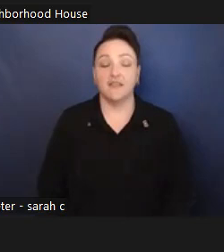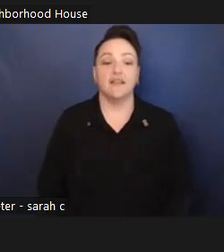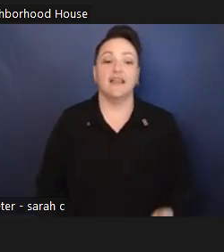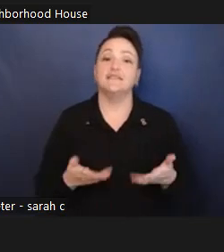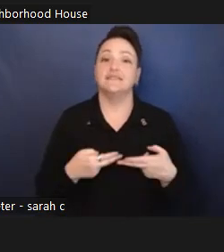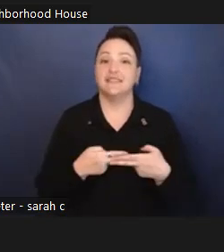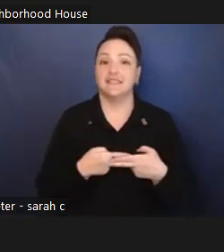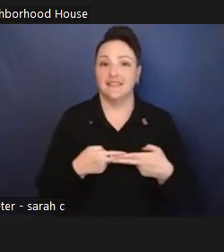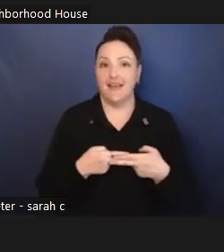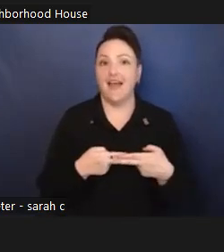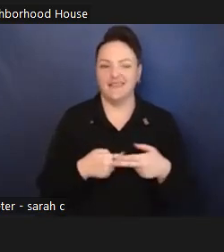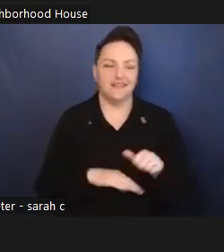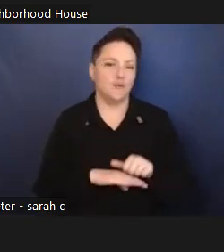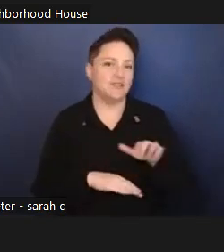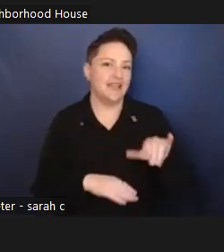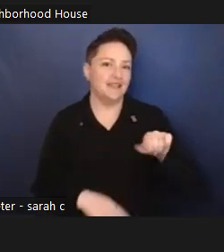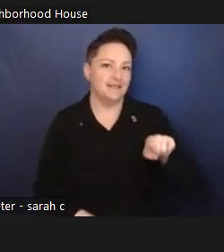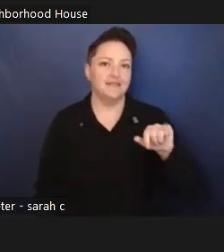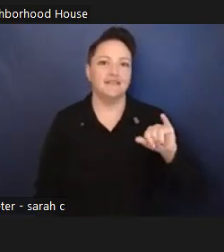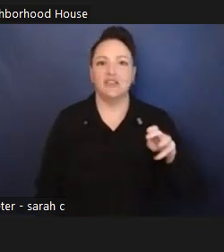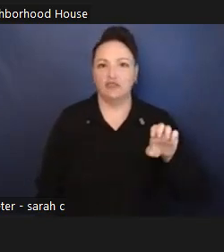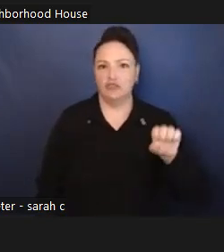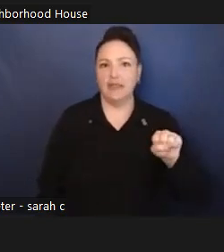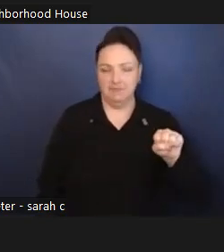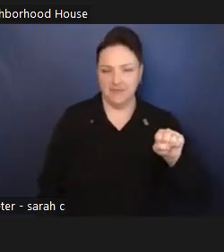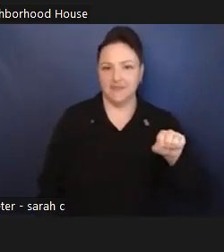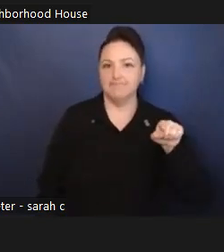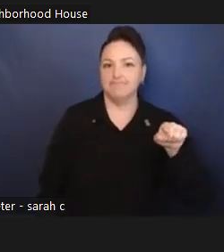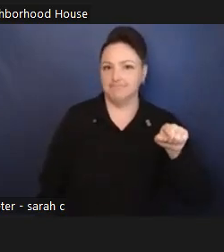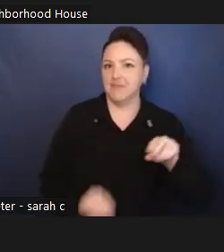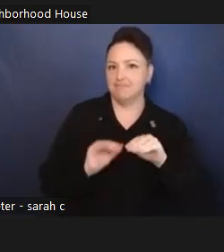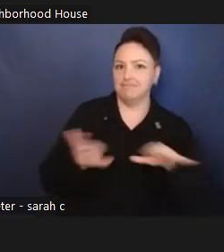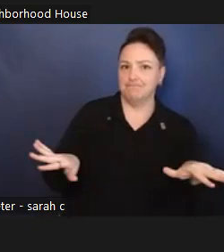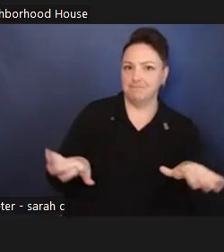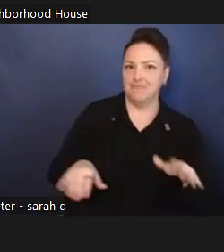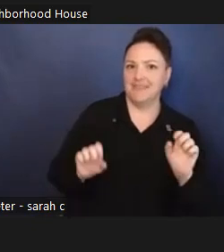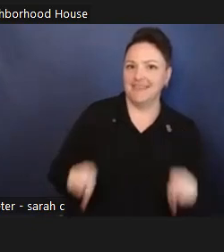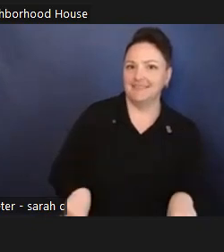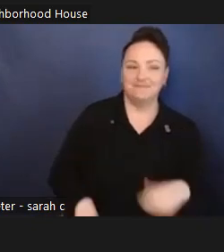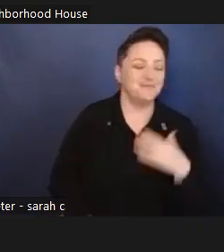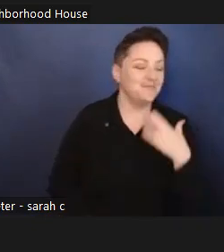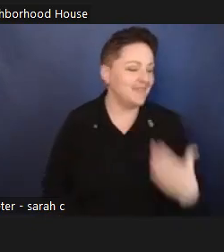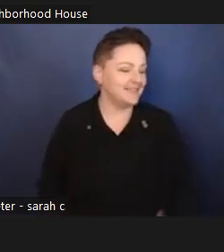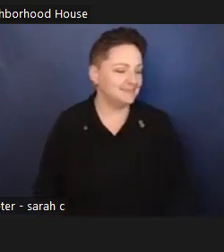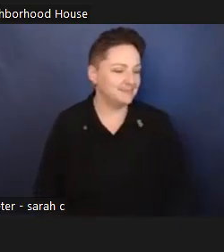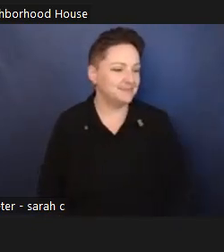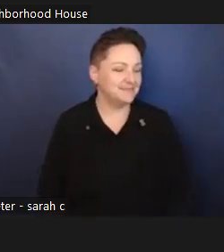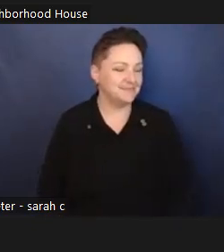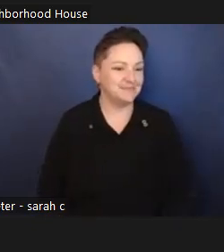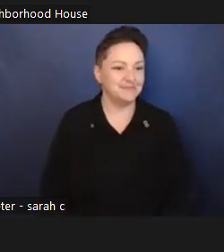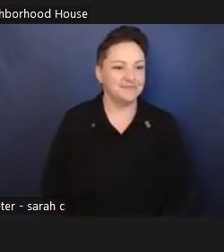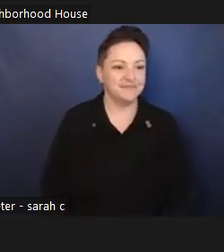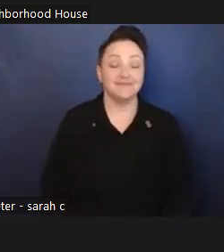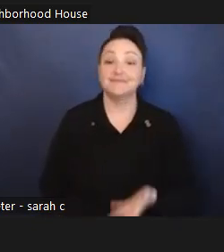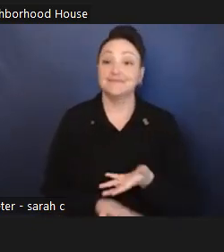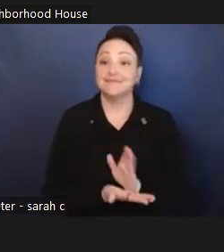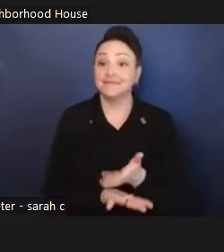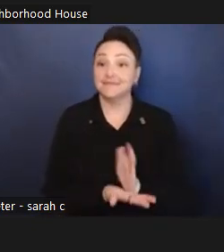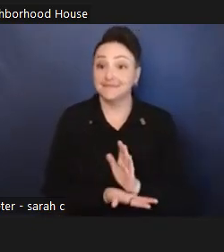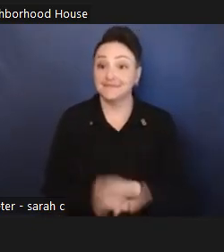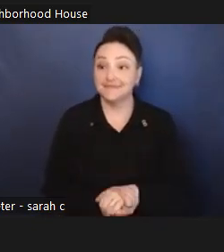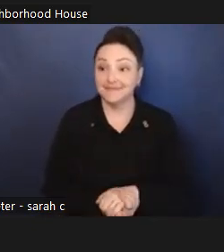to James so he can get them out. That will be great. We have a few minutes.